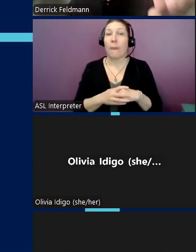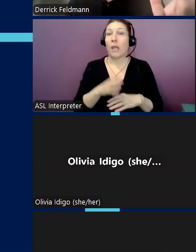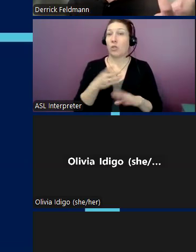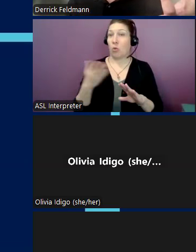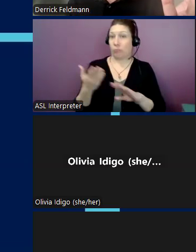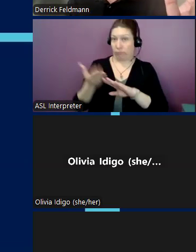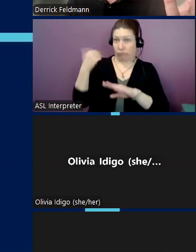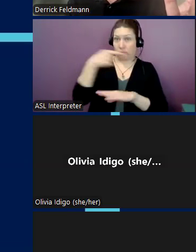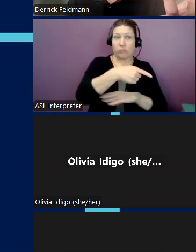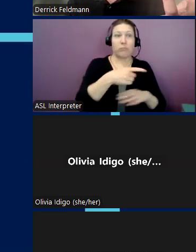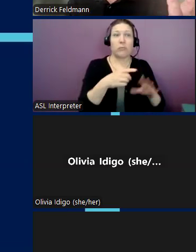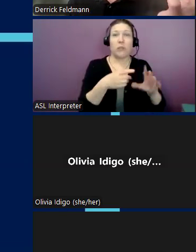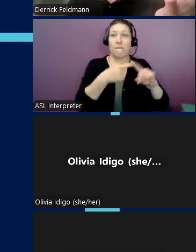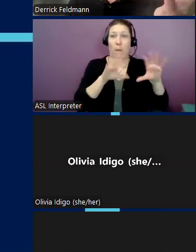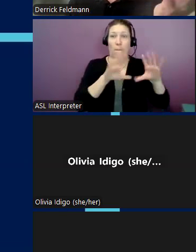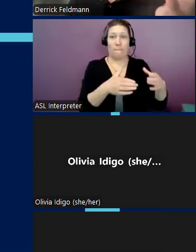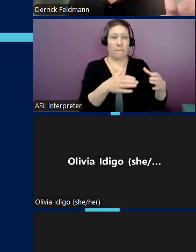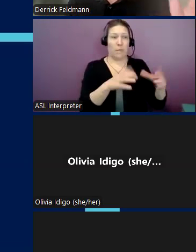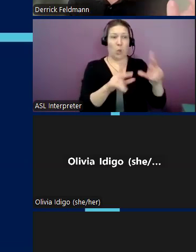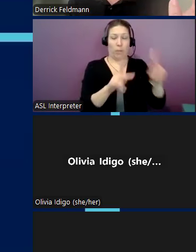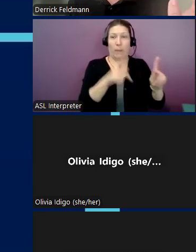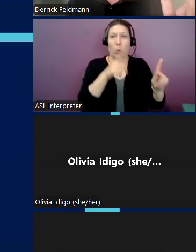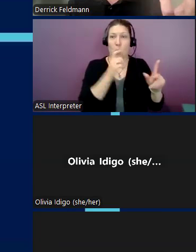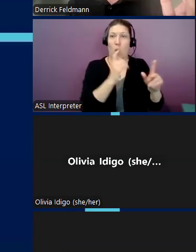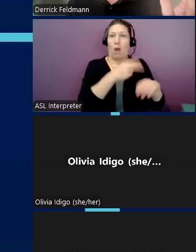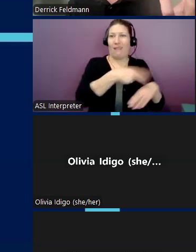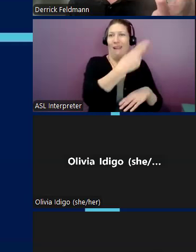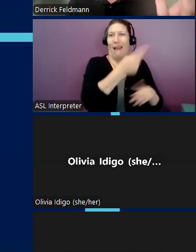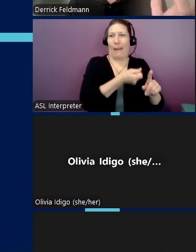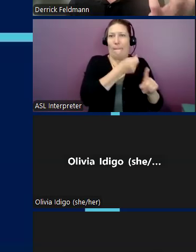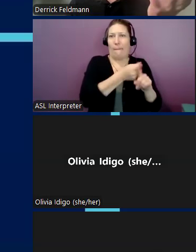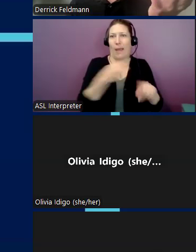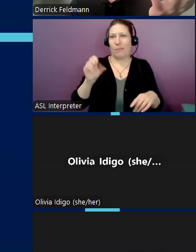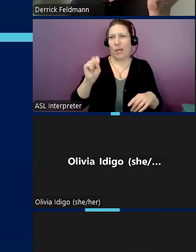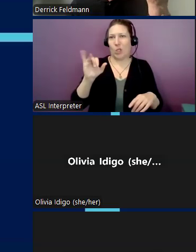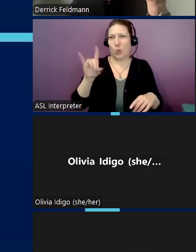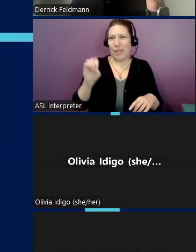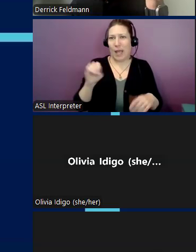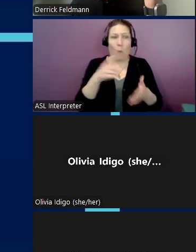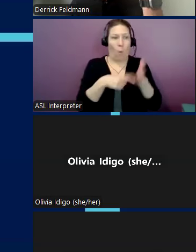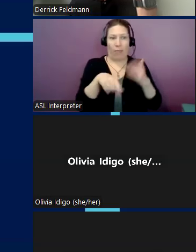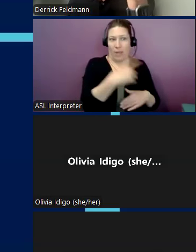from directly from our disproportionately impacted by suicide populations, what they told us that was good or bad.